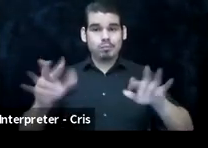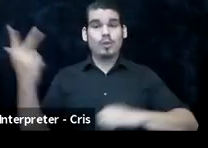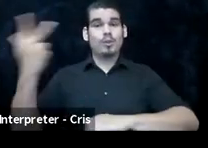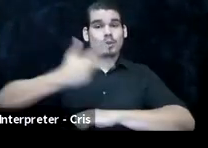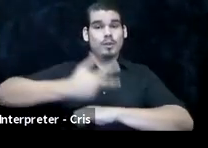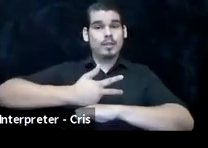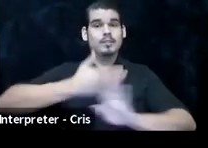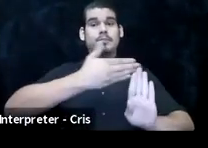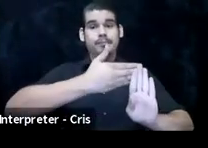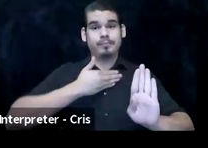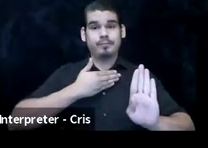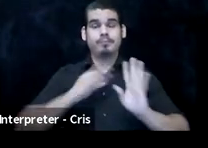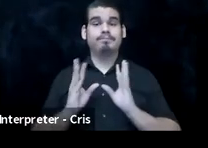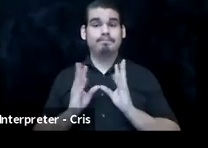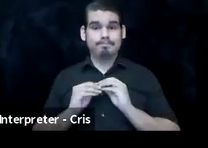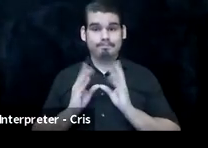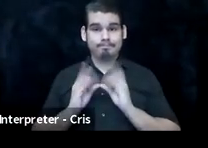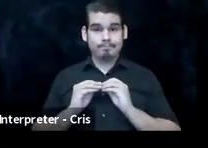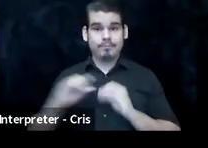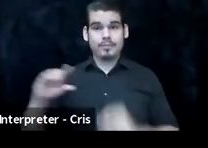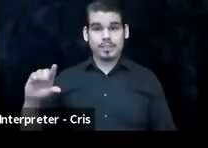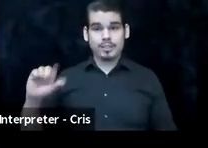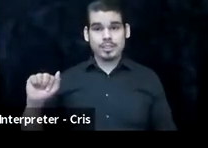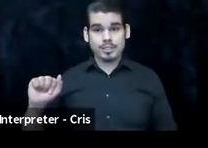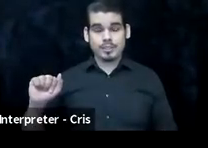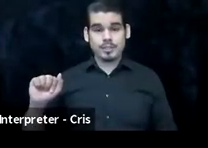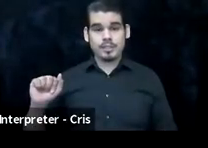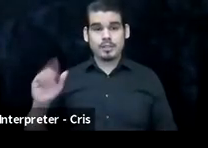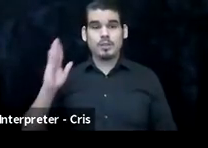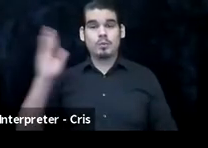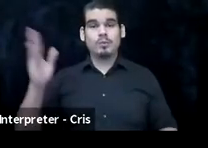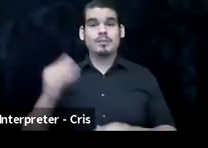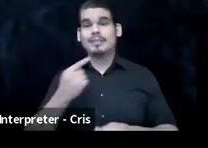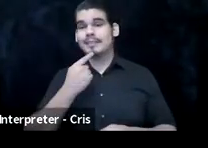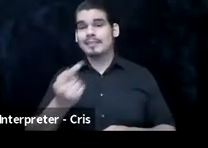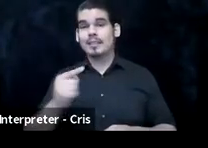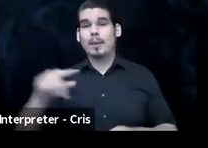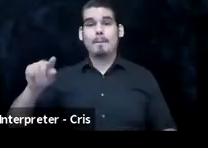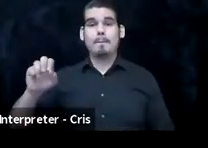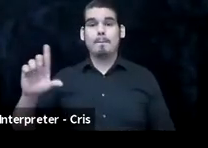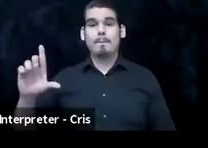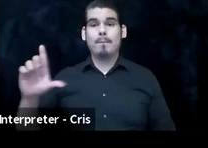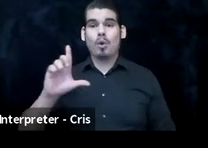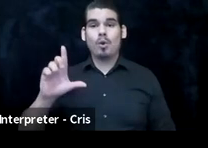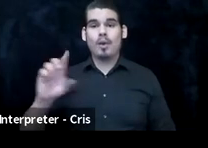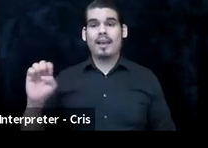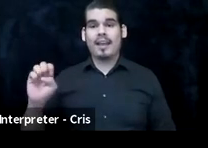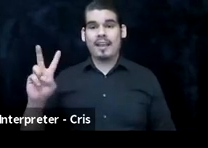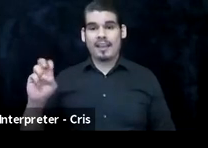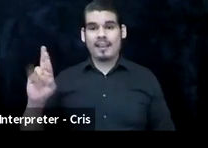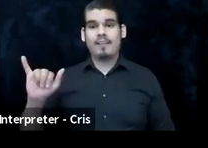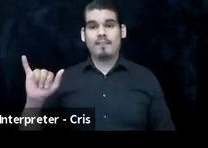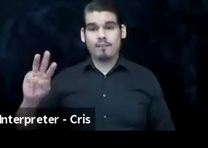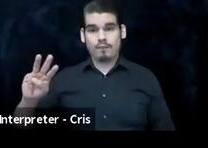Katherine Squire: there's a link where pool where we talk about pool everywhere, and so, if you click on that link, you should be able to register from that link.